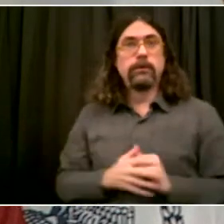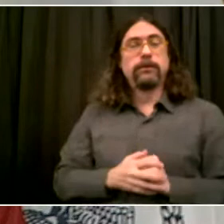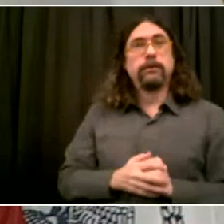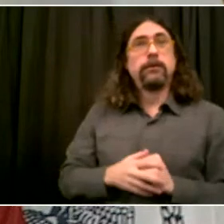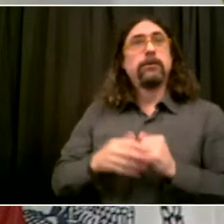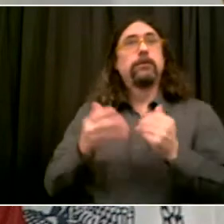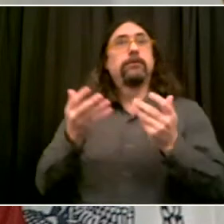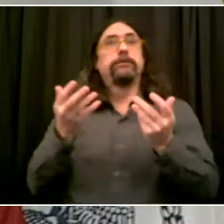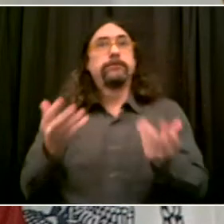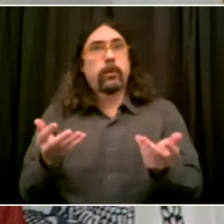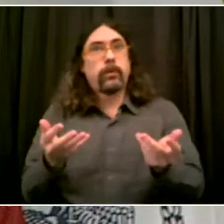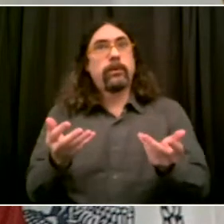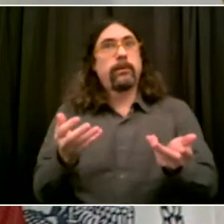OVER TO MANY OF THE